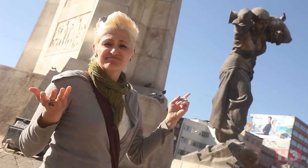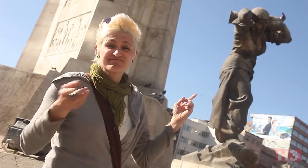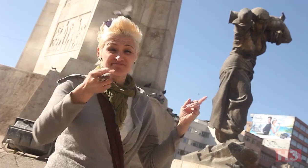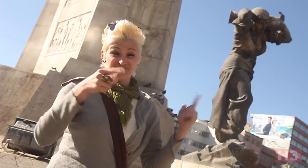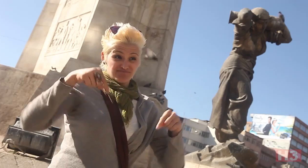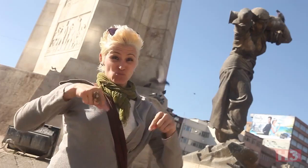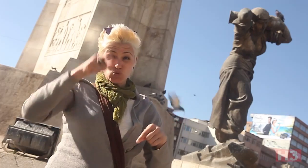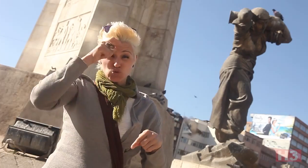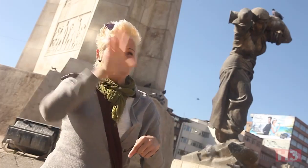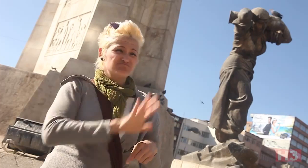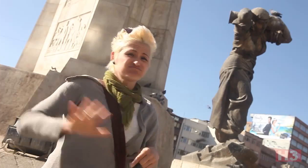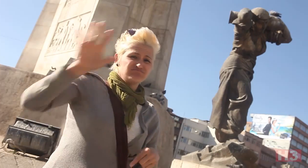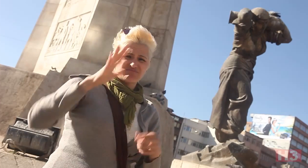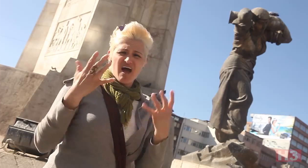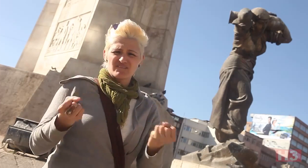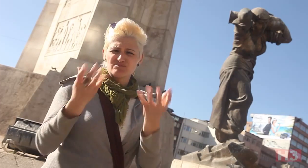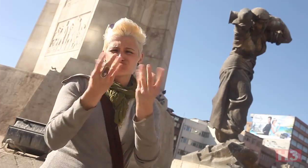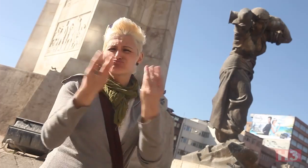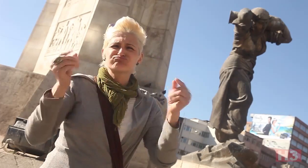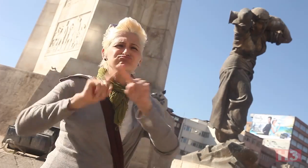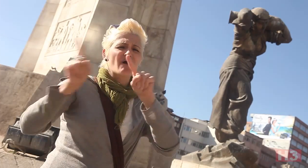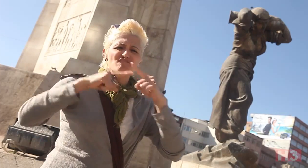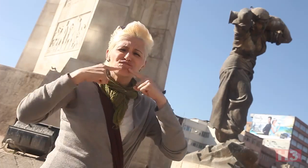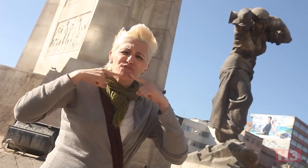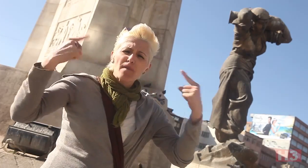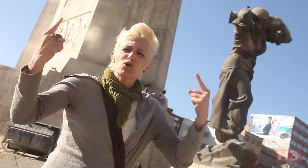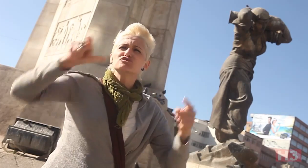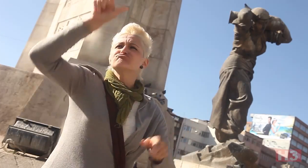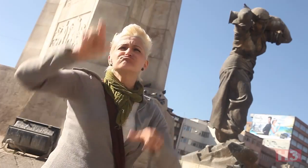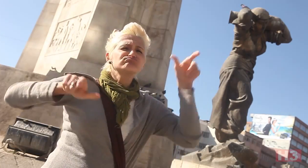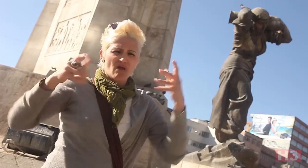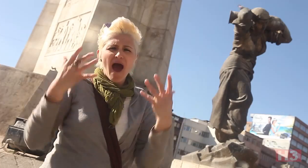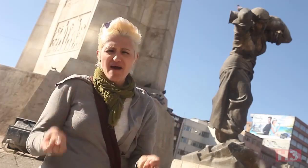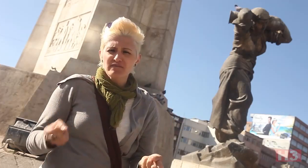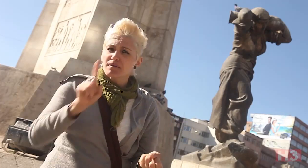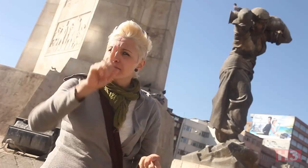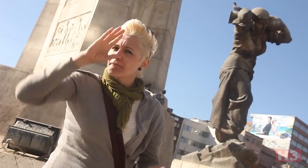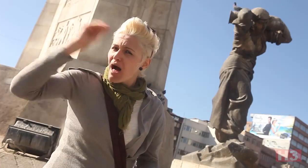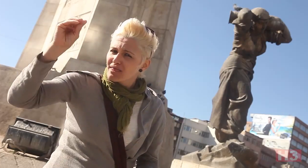As you would know Turkey has many statues of famous figures, but most often men.